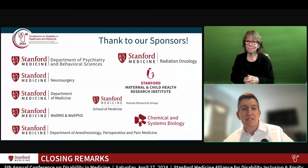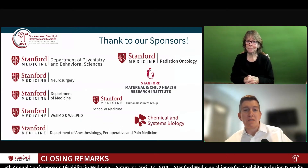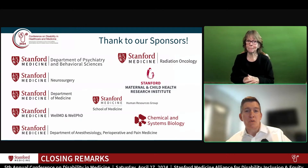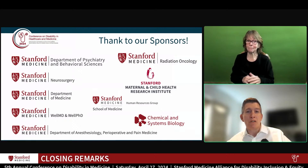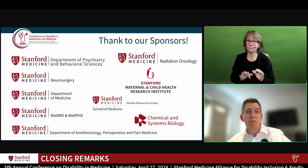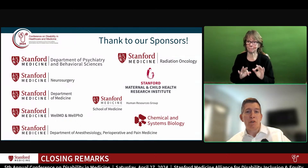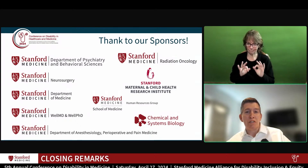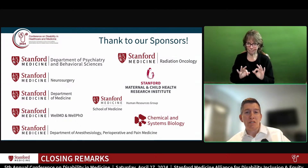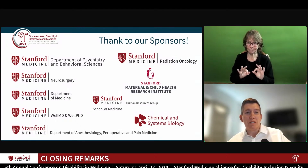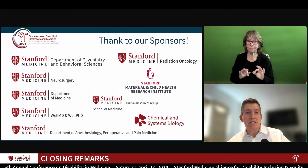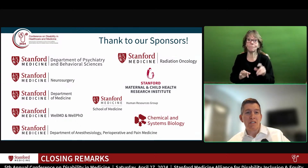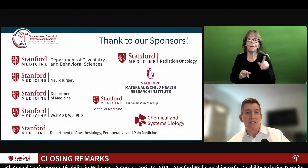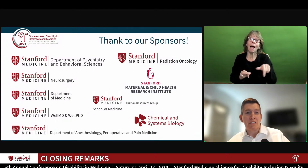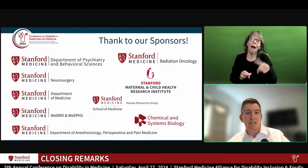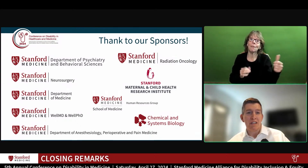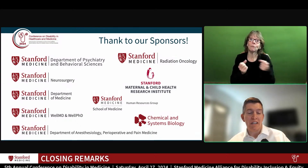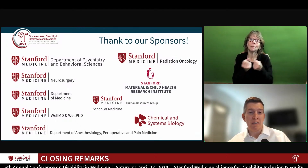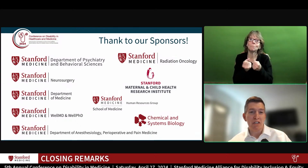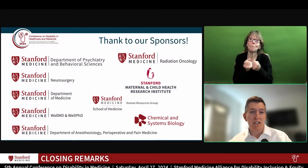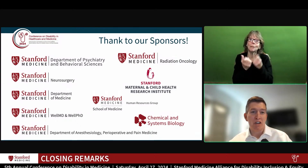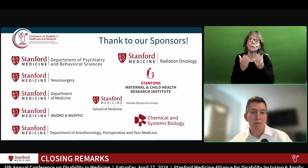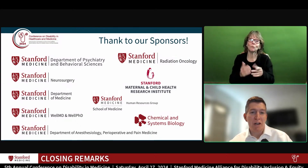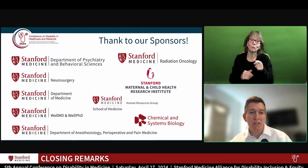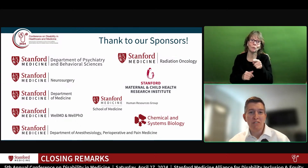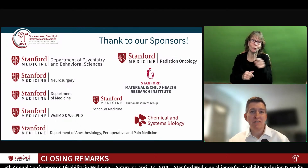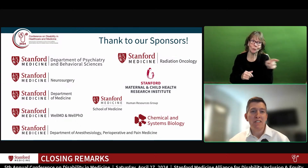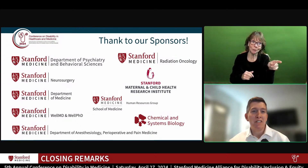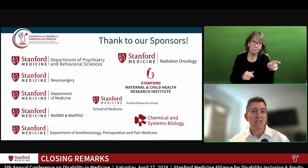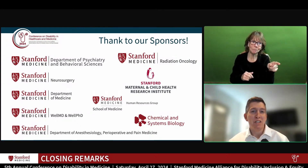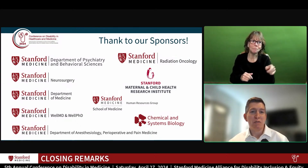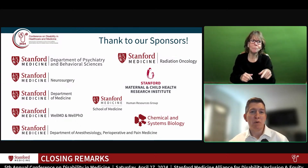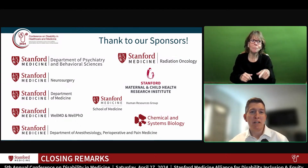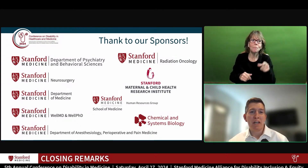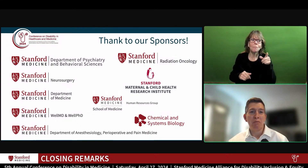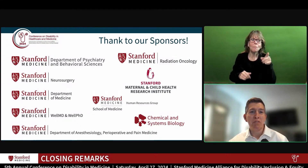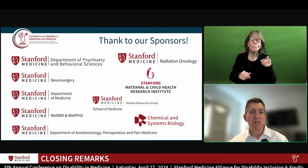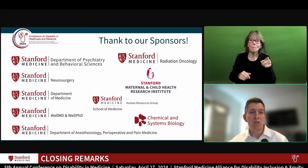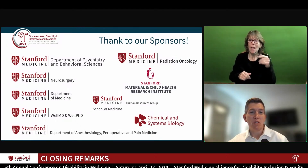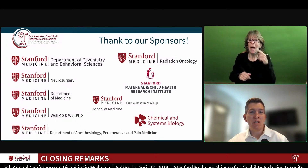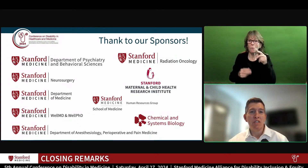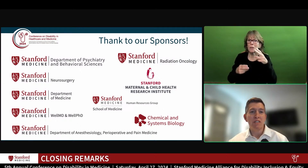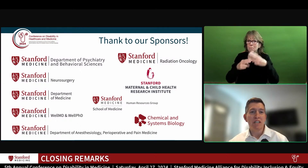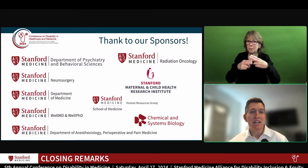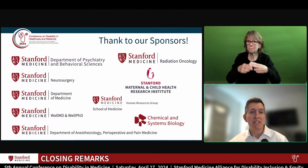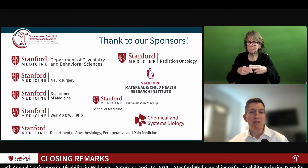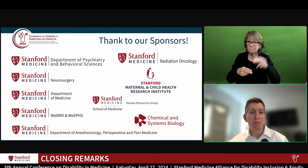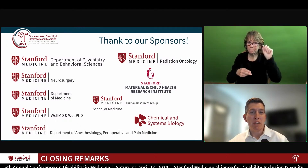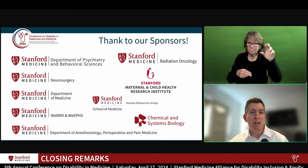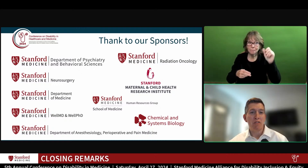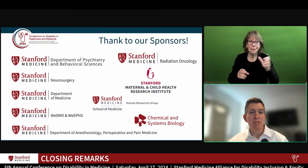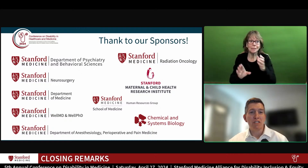these are our sponsors, and I'm gonna call them out by name. So Psychiatry and Behavioral